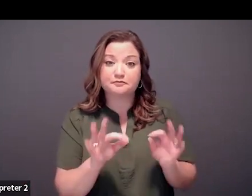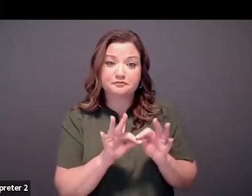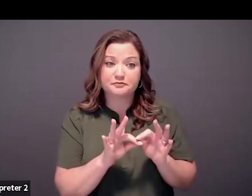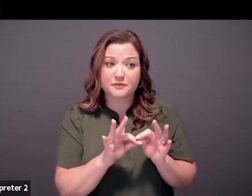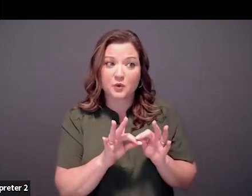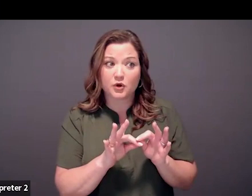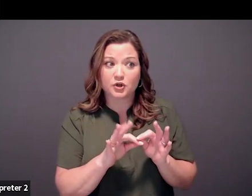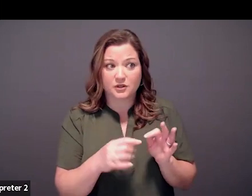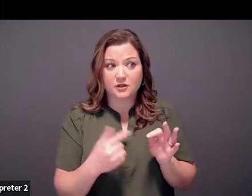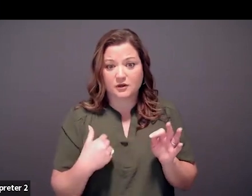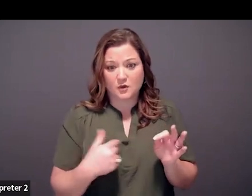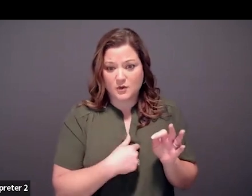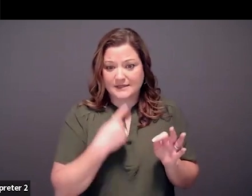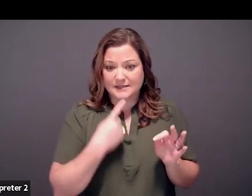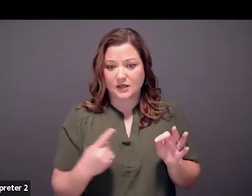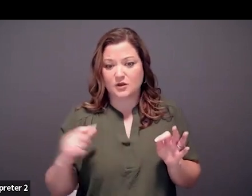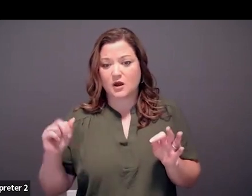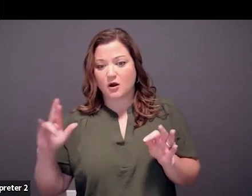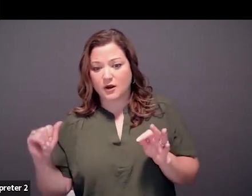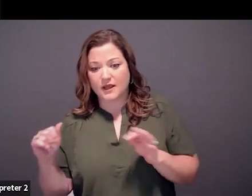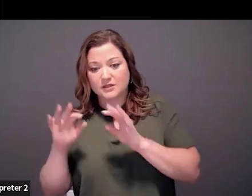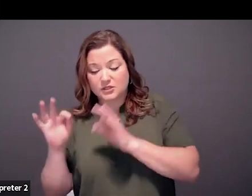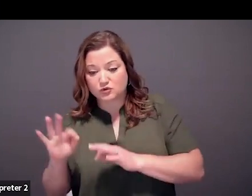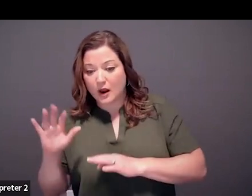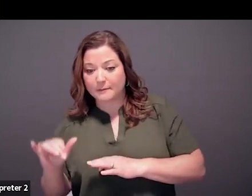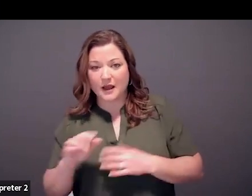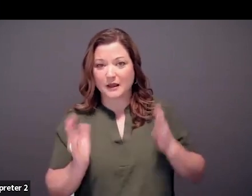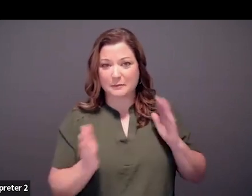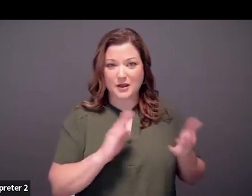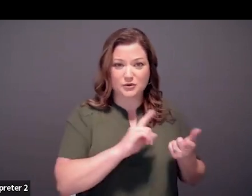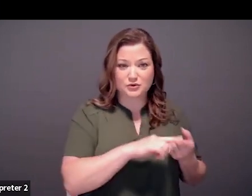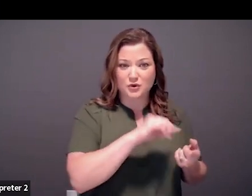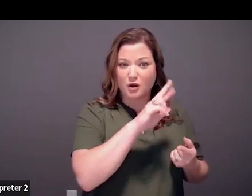to use ARIA described by instead of ARIA labeled by. Does one of you want to take that? Kevin.